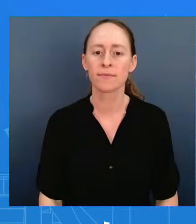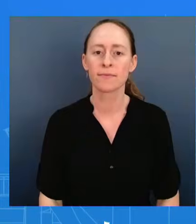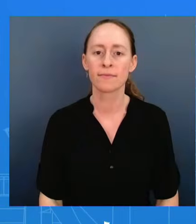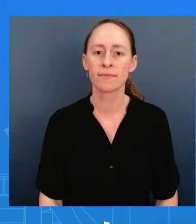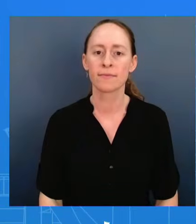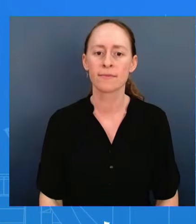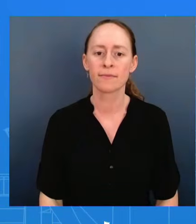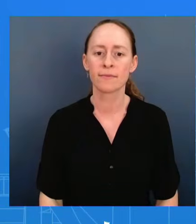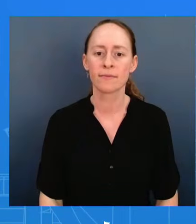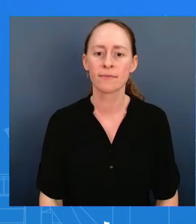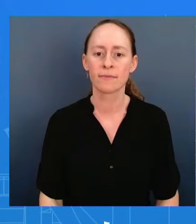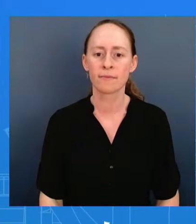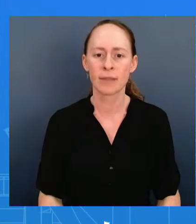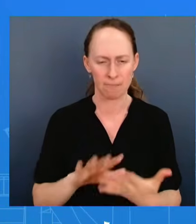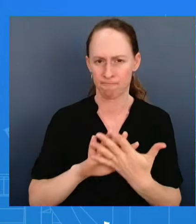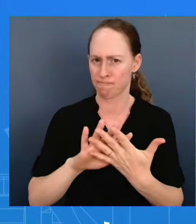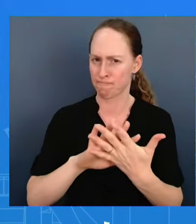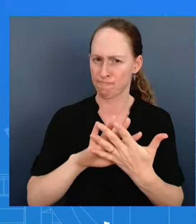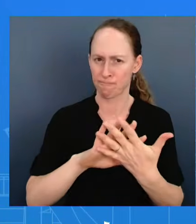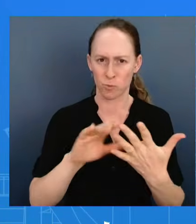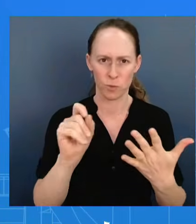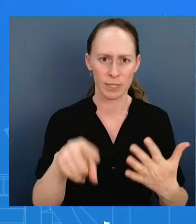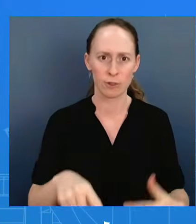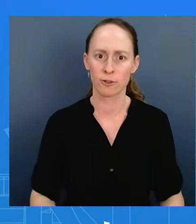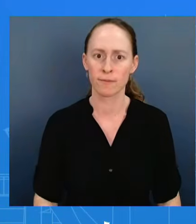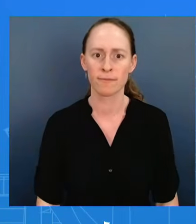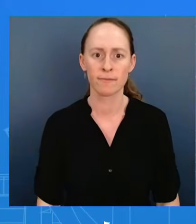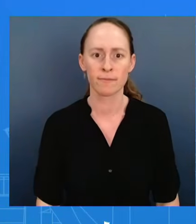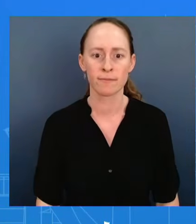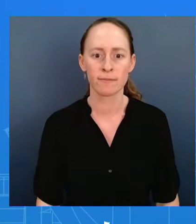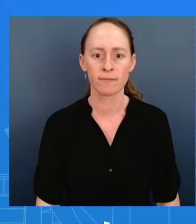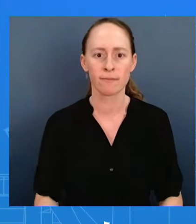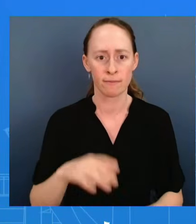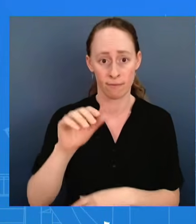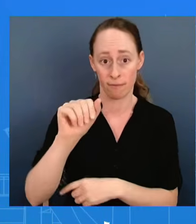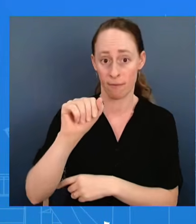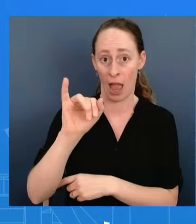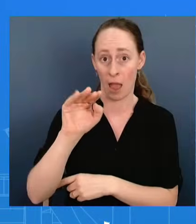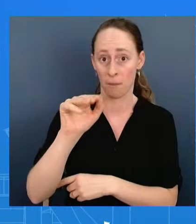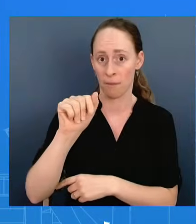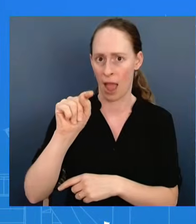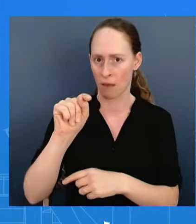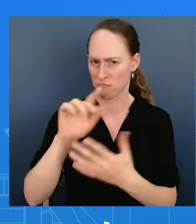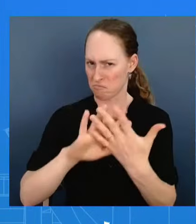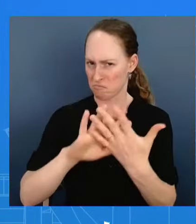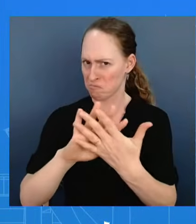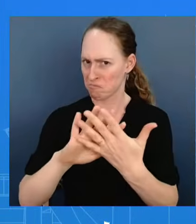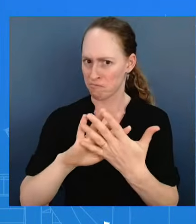Mr. Kirby: For the IMEC Corridor? I think it’s too soon to know whether there’s going to be a big impact on that. The president is absolutely still committed to it.